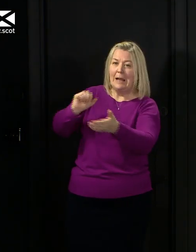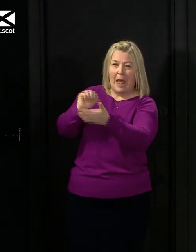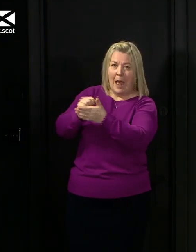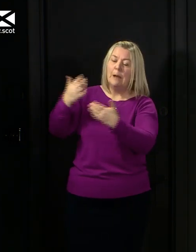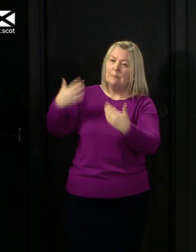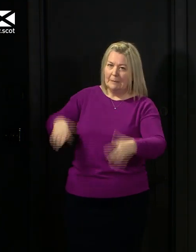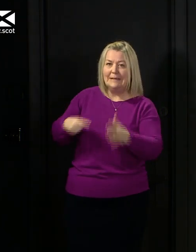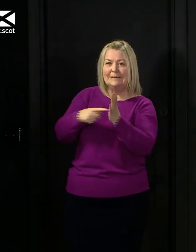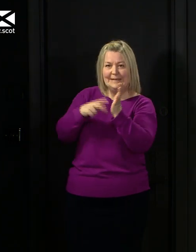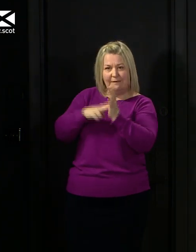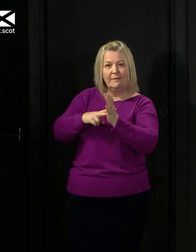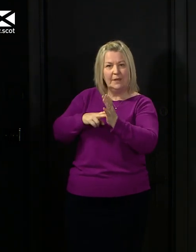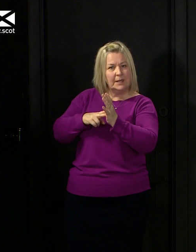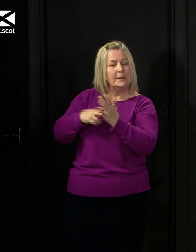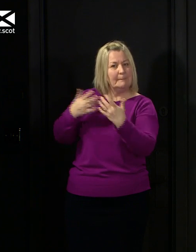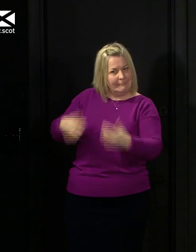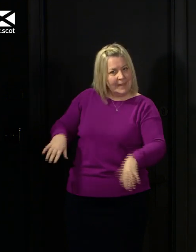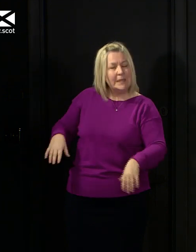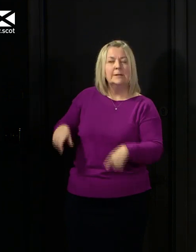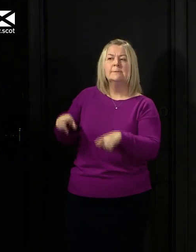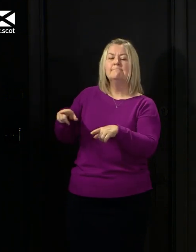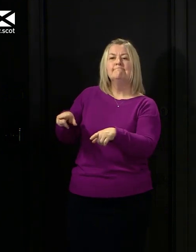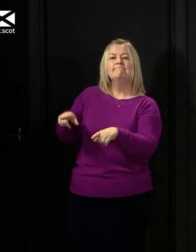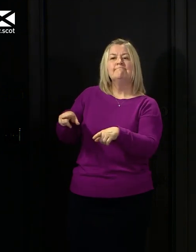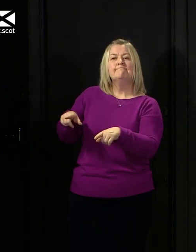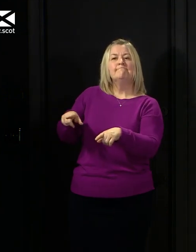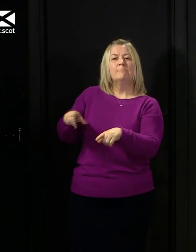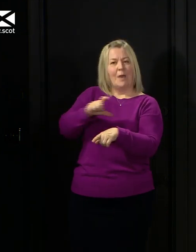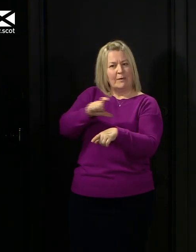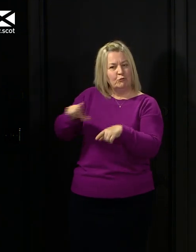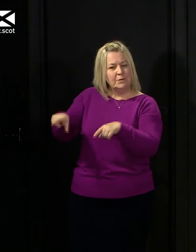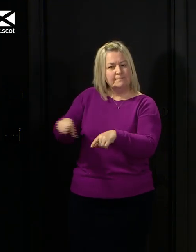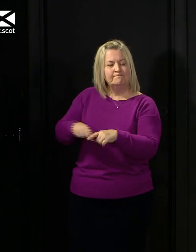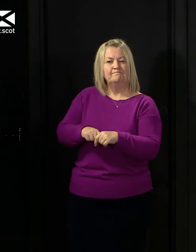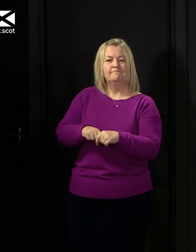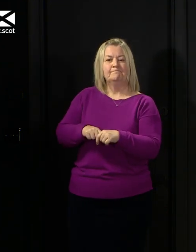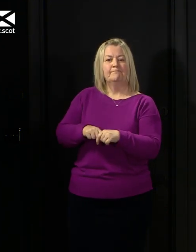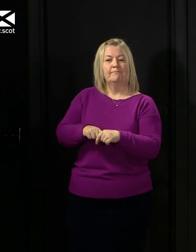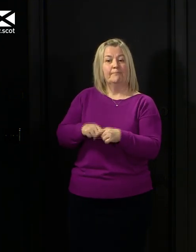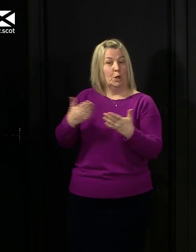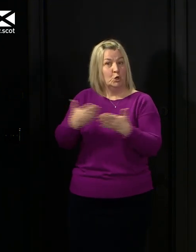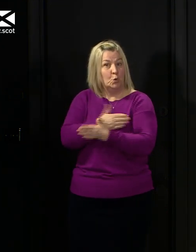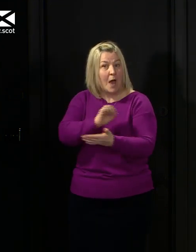running in order to get that message across. Obviously when we have new adverts to go then